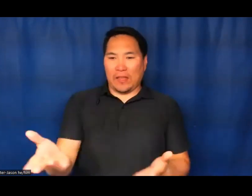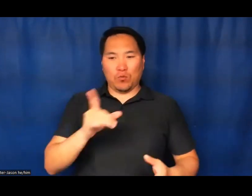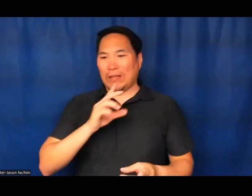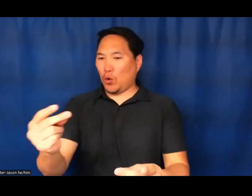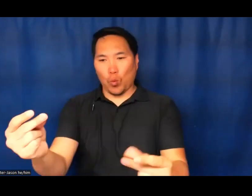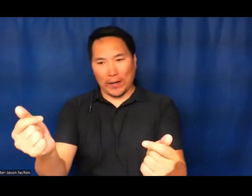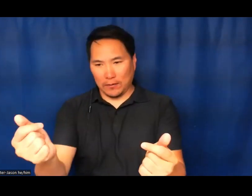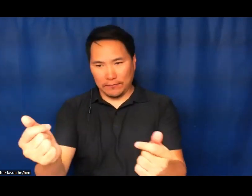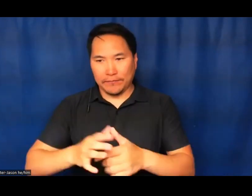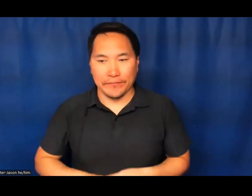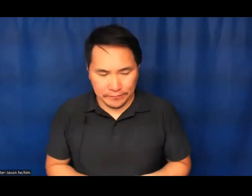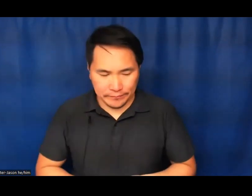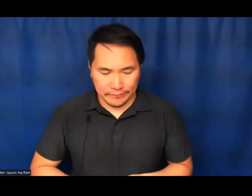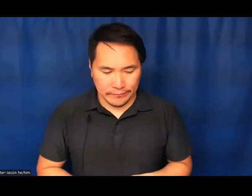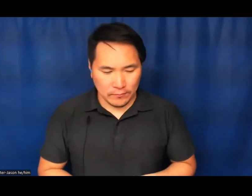I know it's a big question.